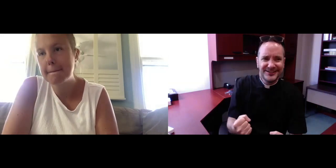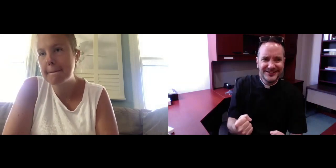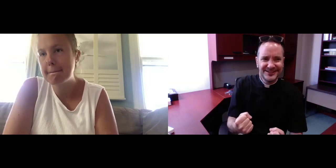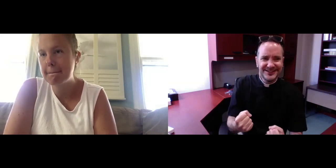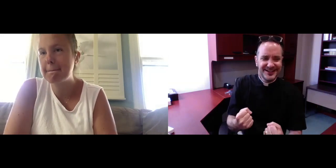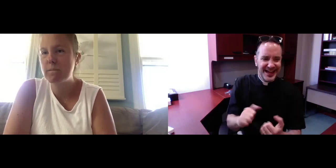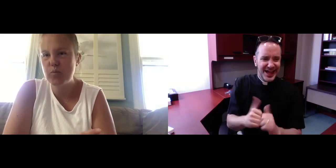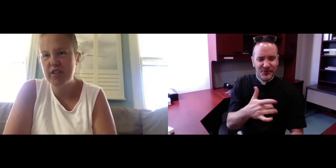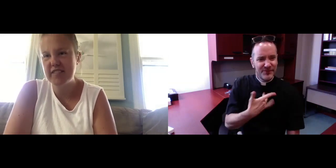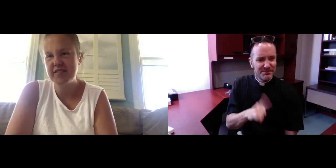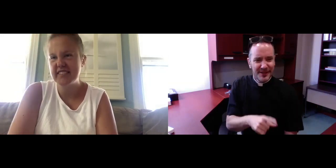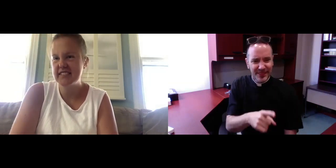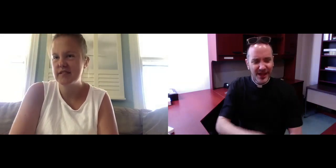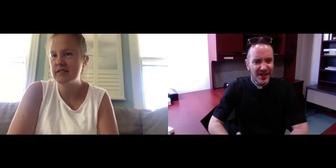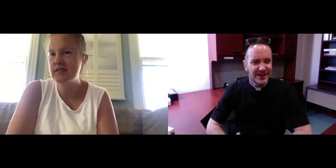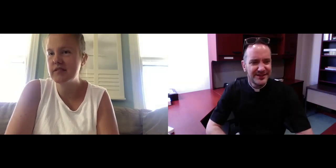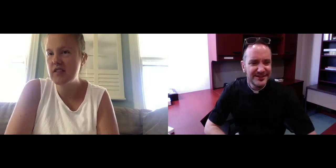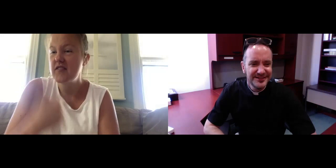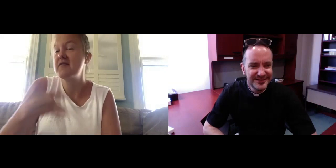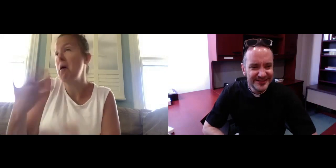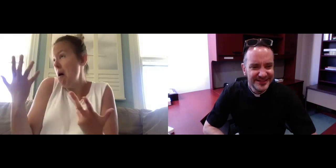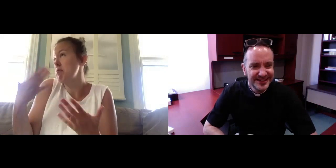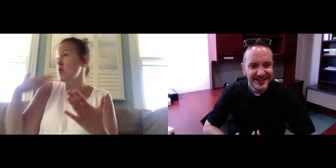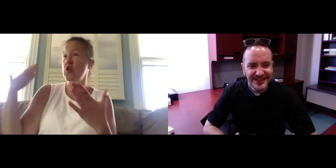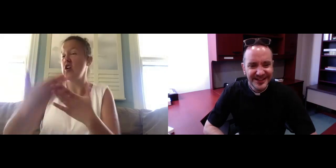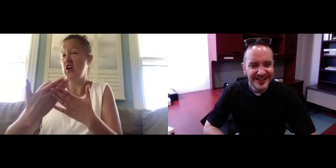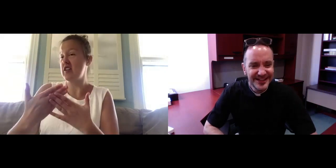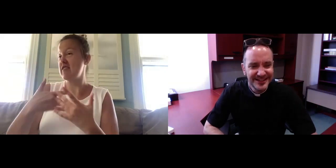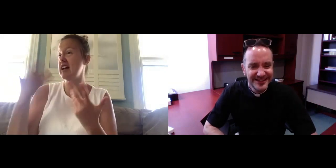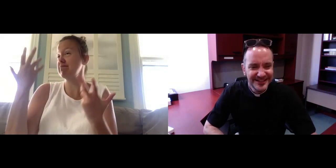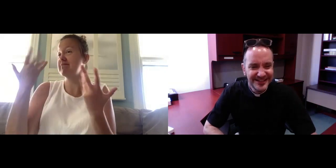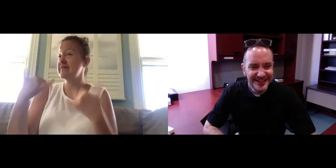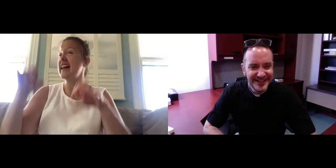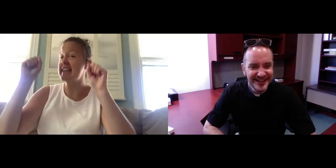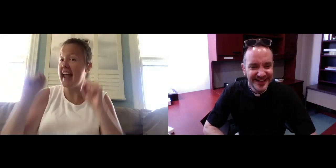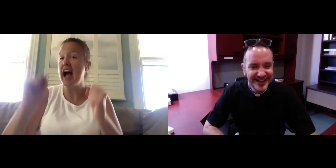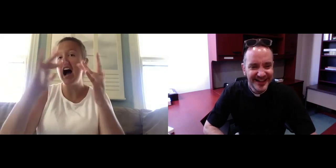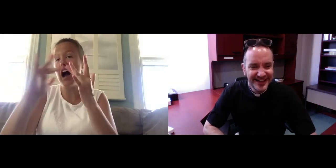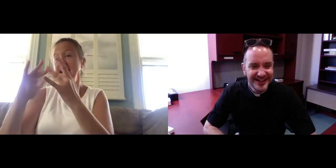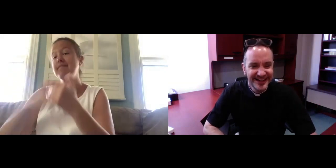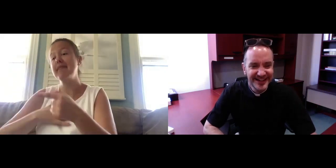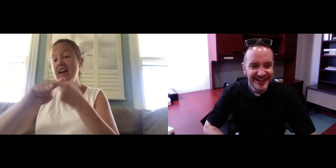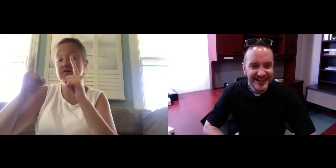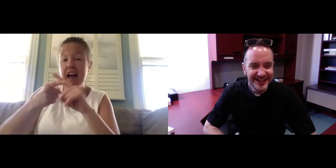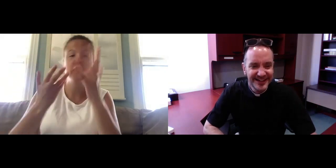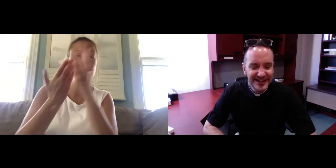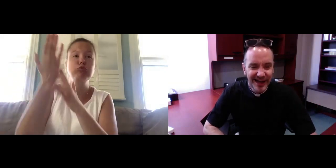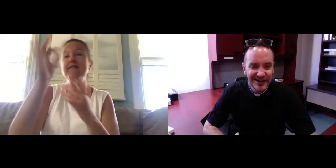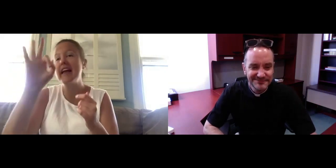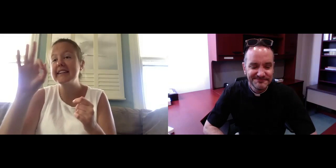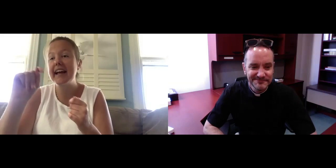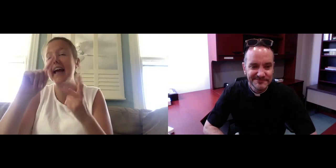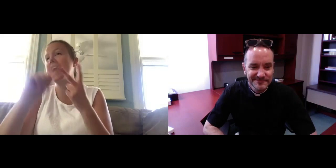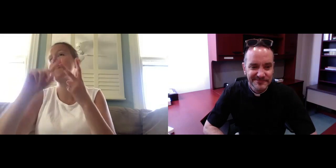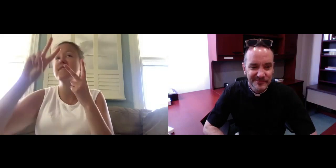So how do you feel about that? (Rachael): Yeah, I mean it doesn't